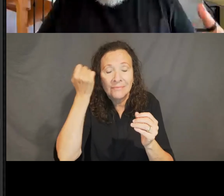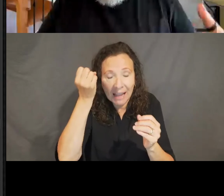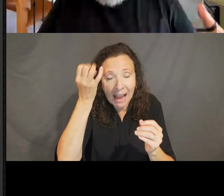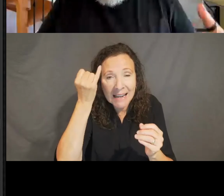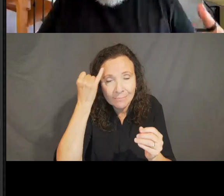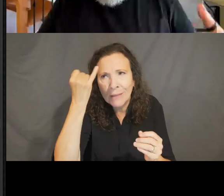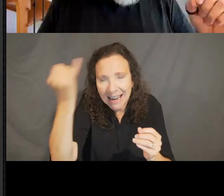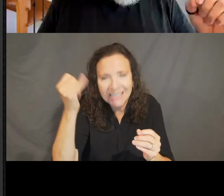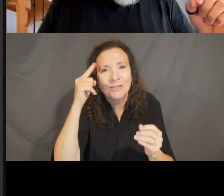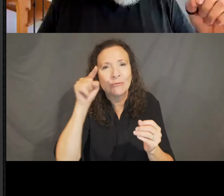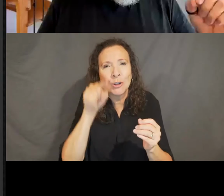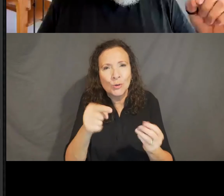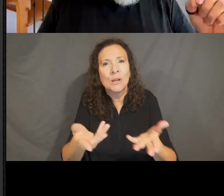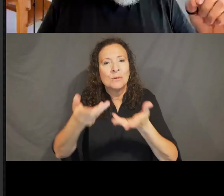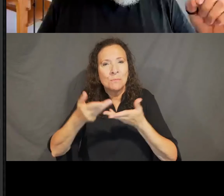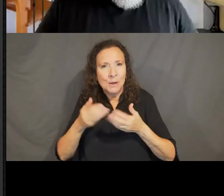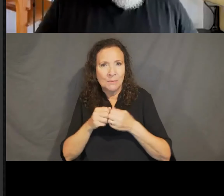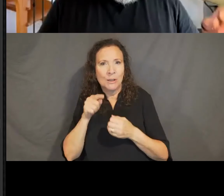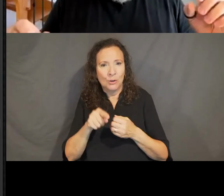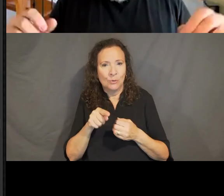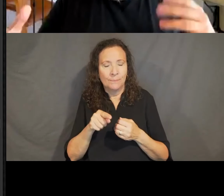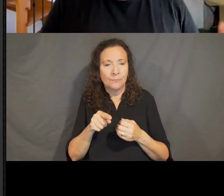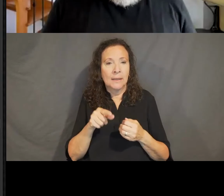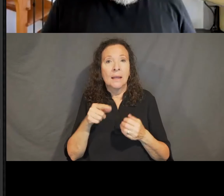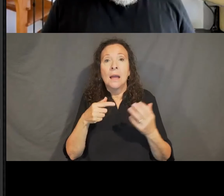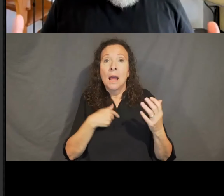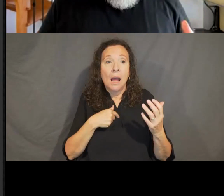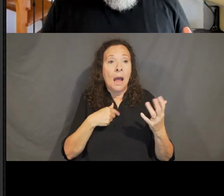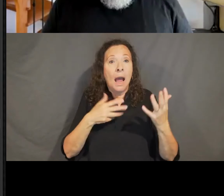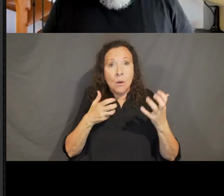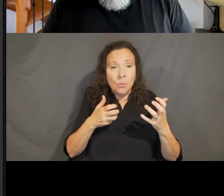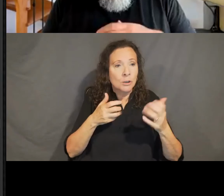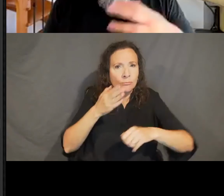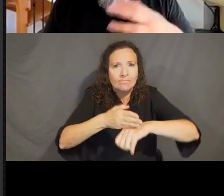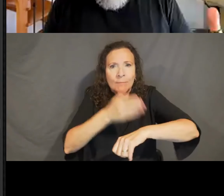will pay attention to this, this, and this. Because I want to get better. I want to do that.